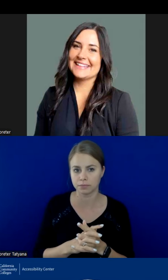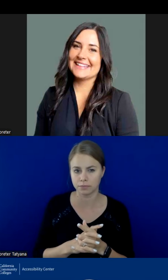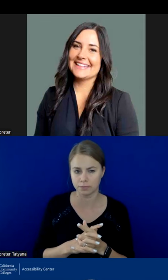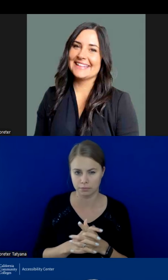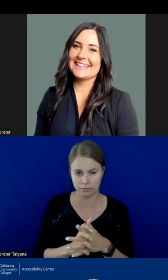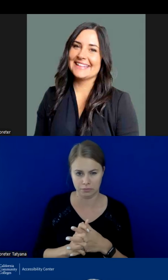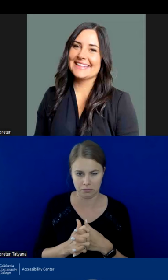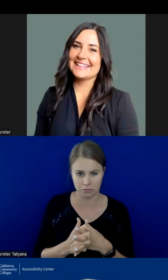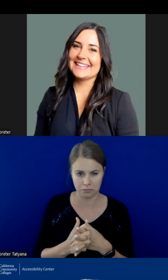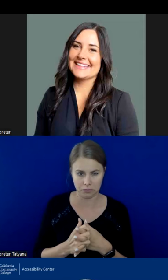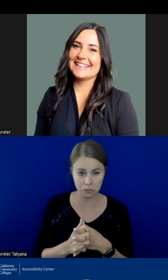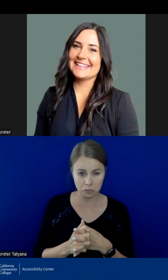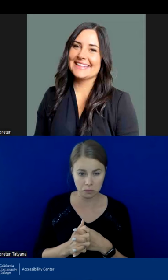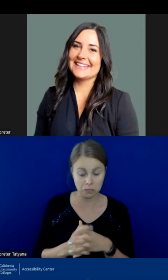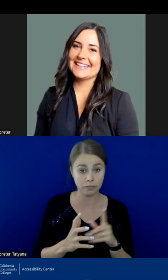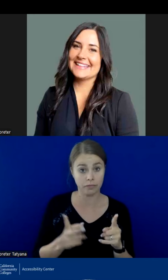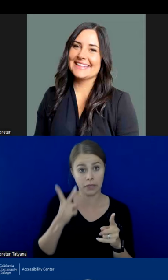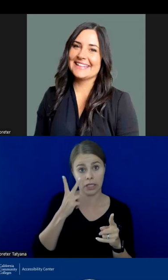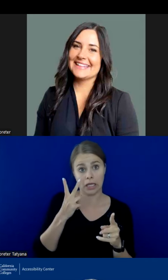And here you also have a chance